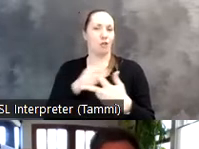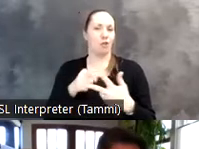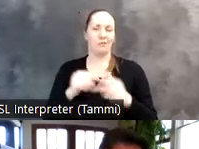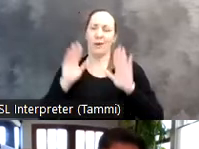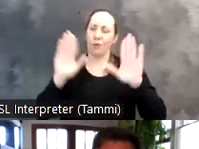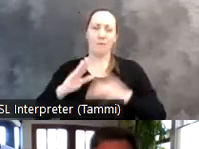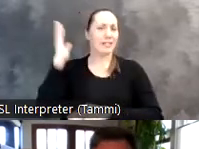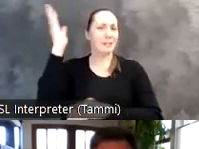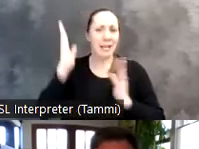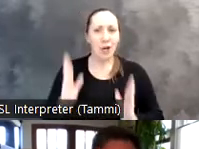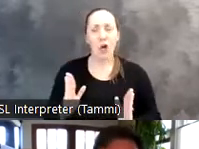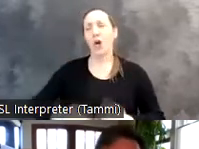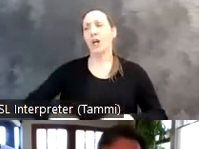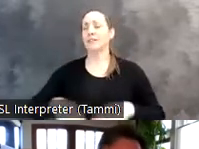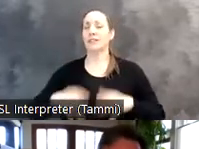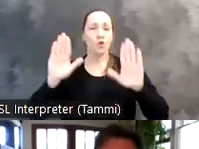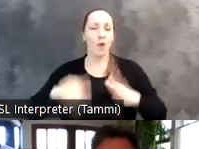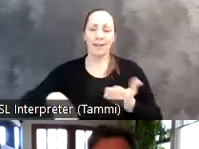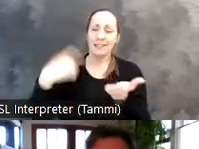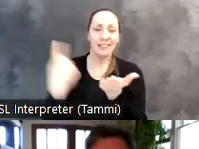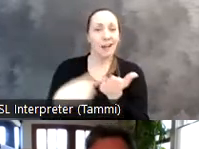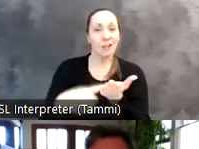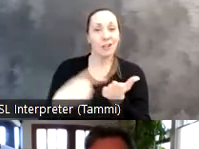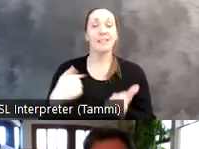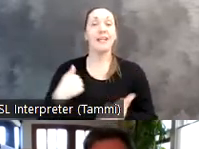make sure you check out the links that will be provided to see the other two